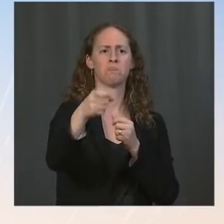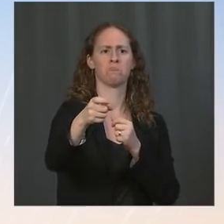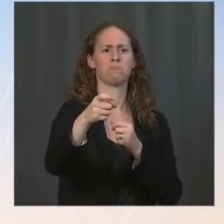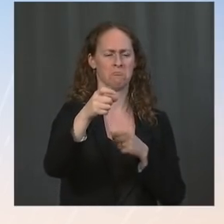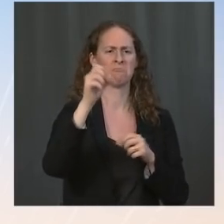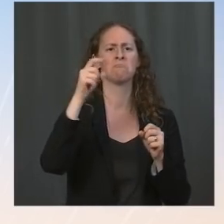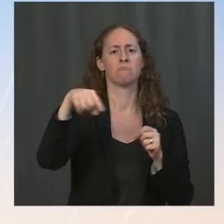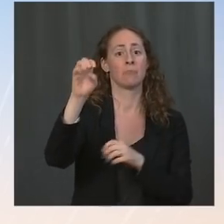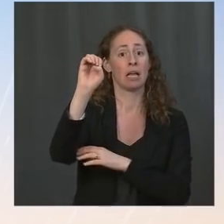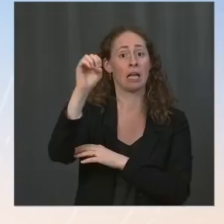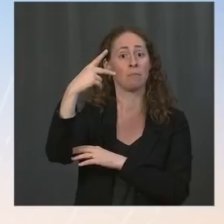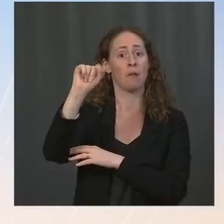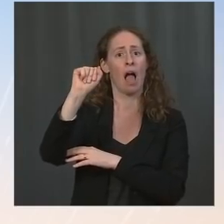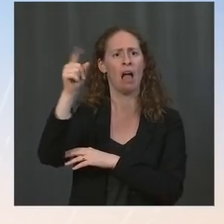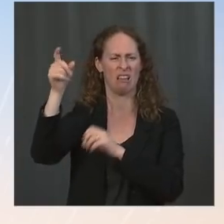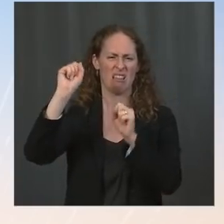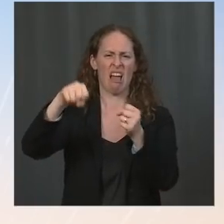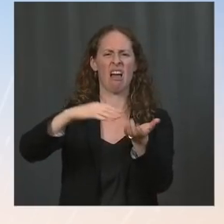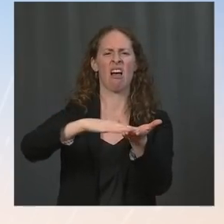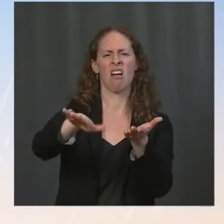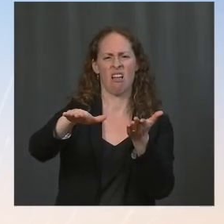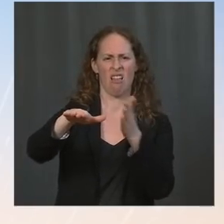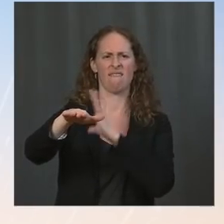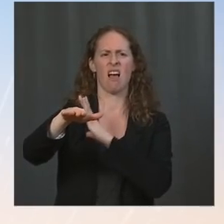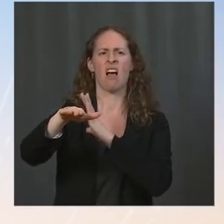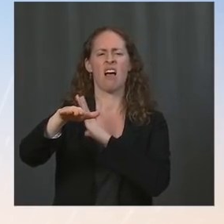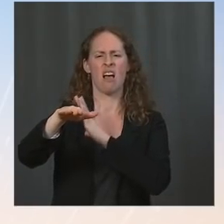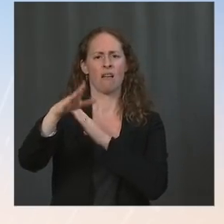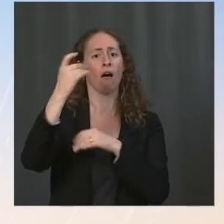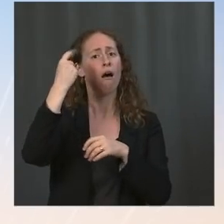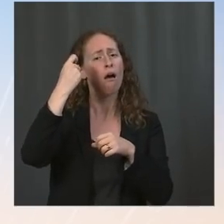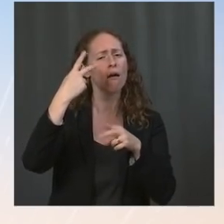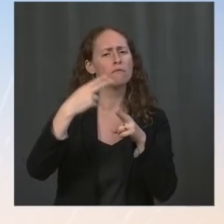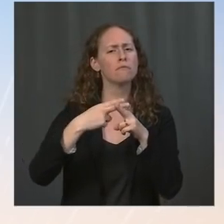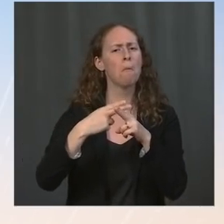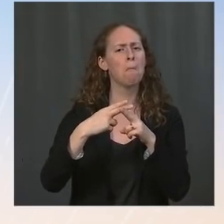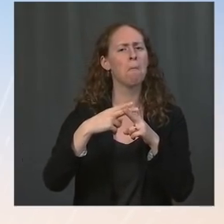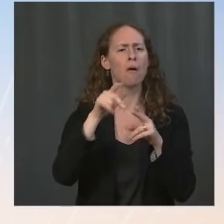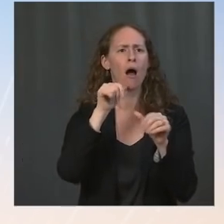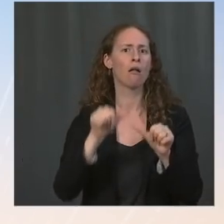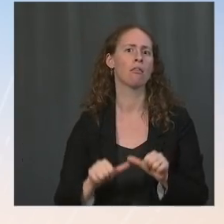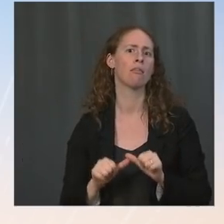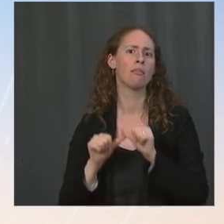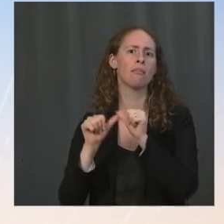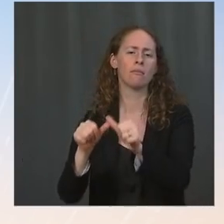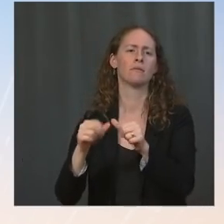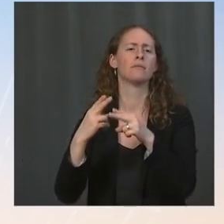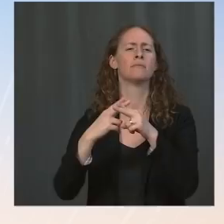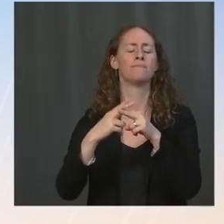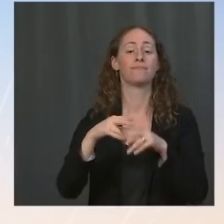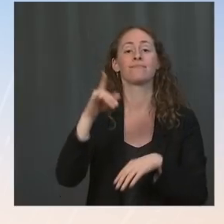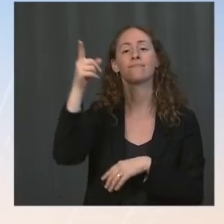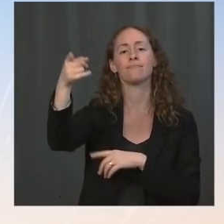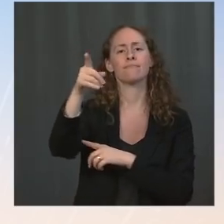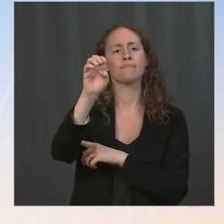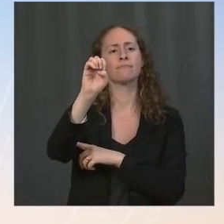that adequate supply of fuel is available. EPA, as well as several components of the government, are in touch with our state partners